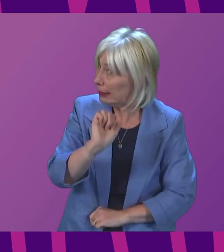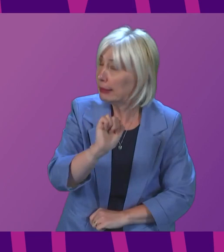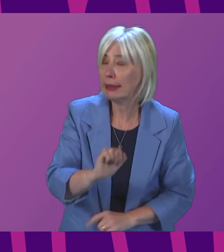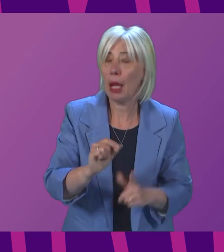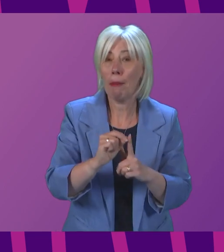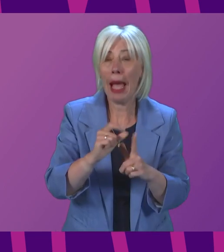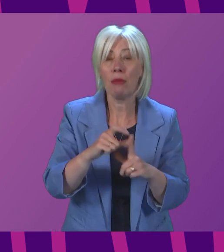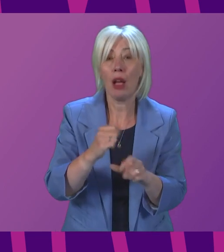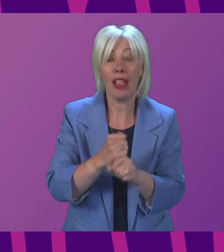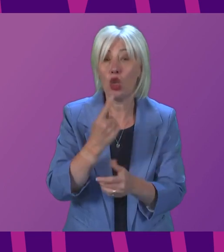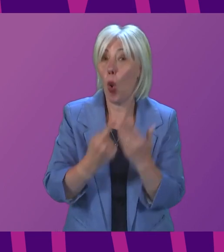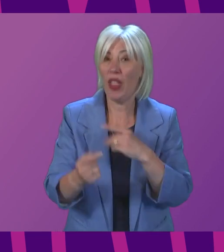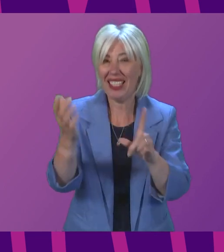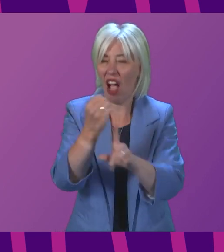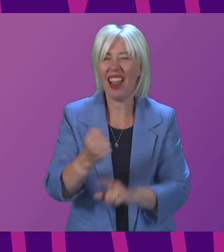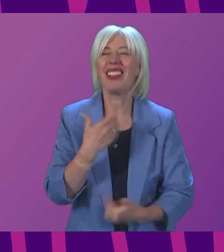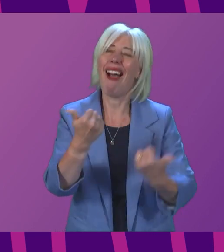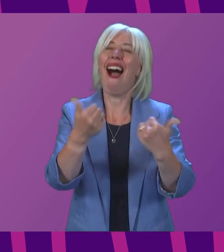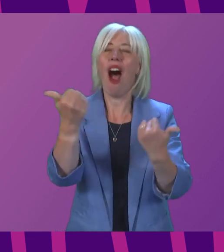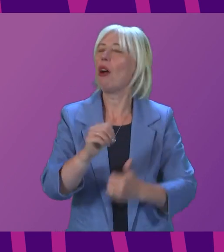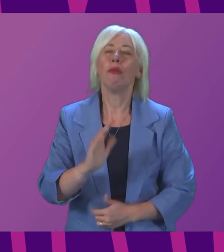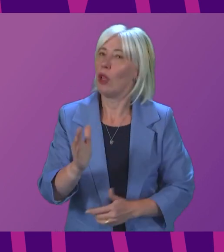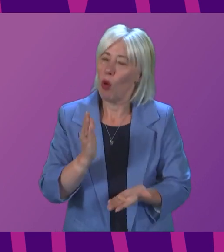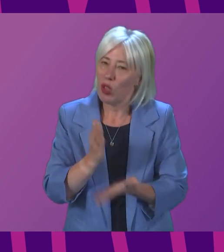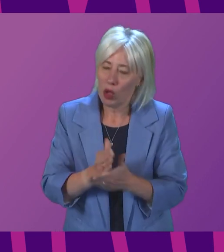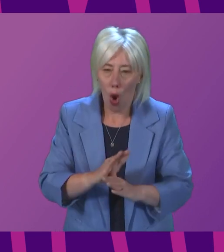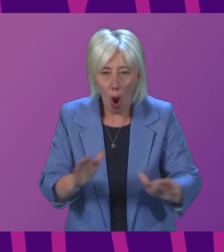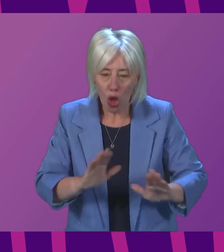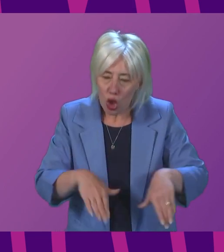they are targets, but because we want to lift every child that we can out of poverty.